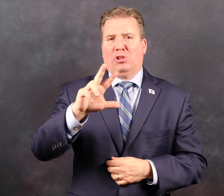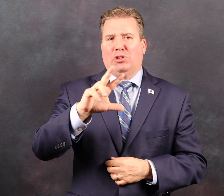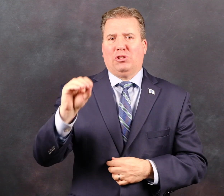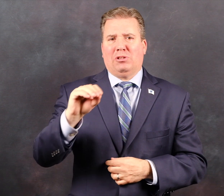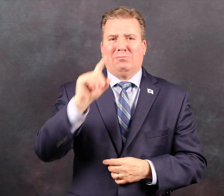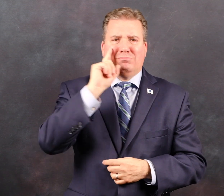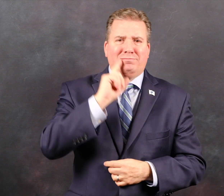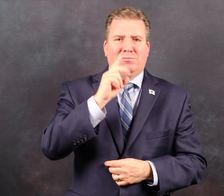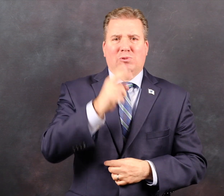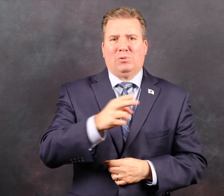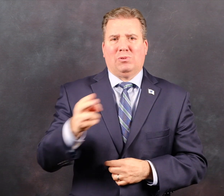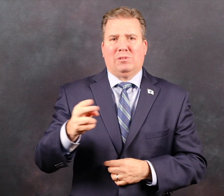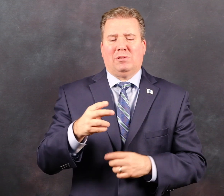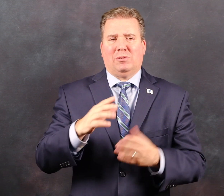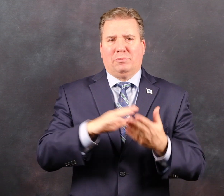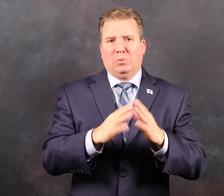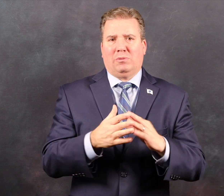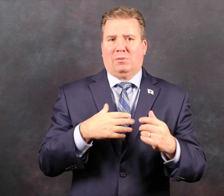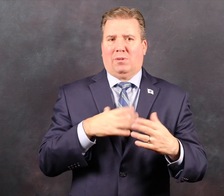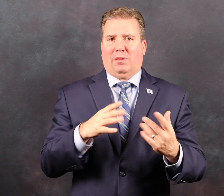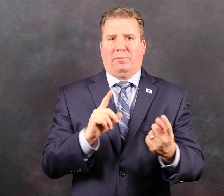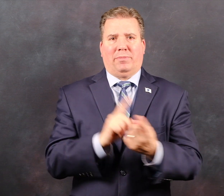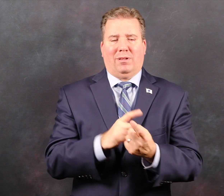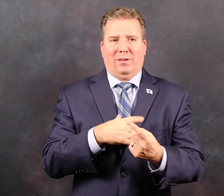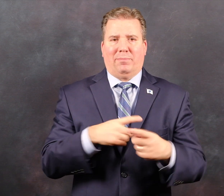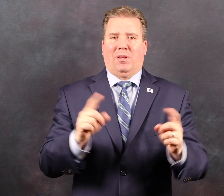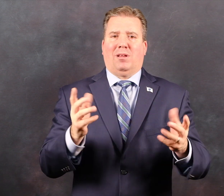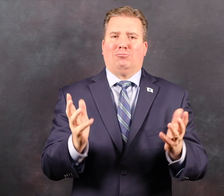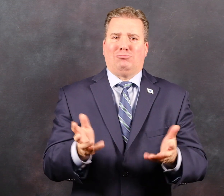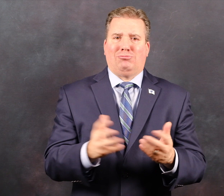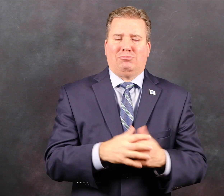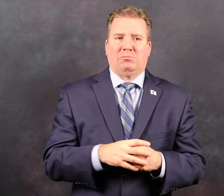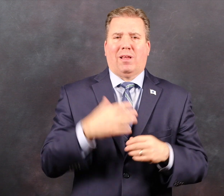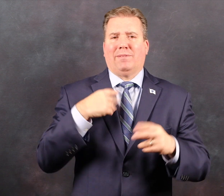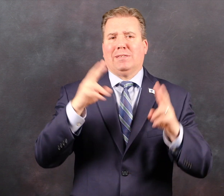I had the opportunity to meet at least 30 deaf and hard of hearing community members